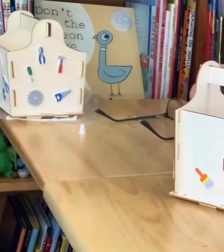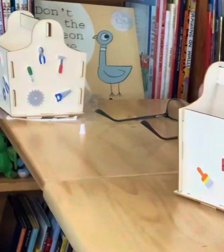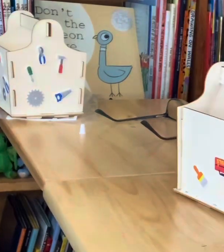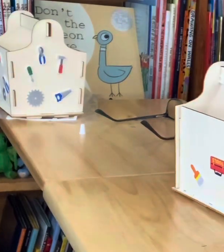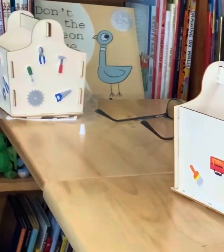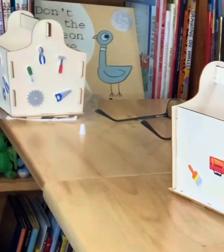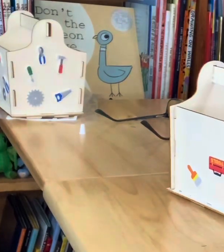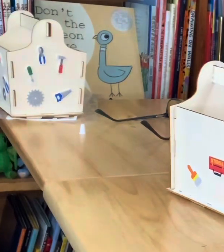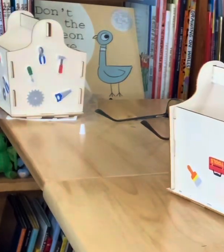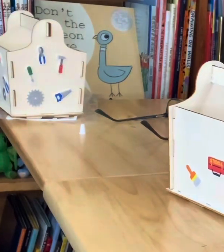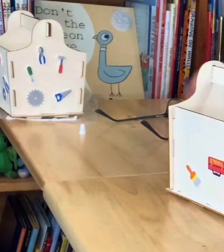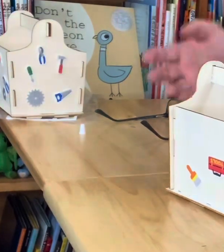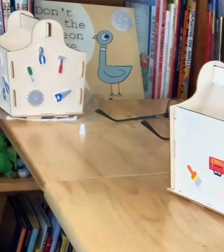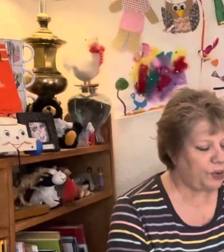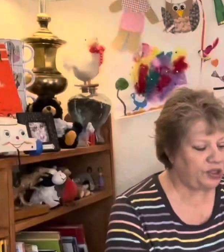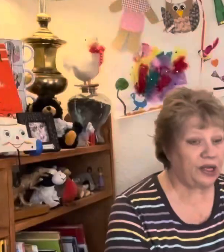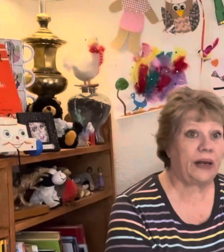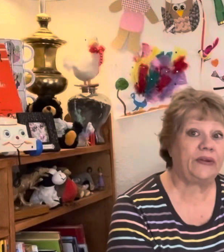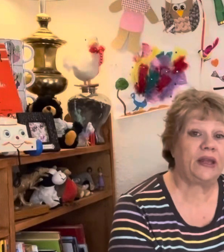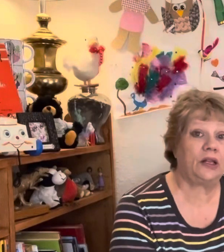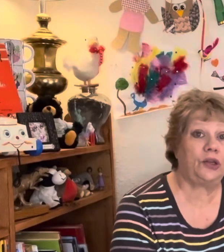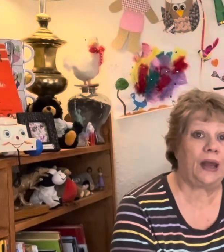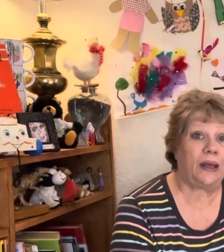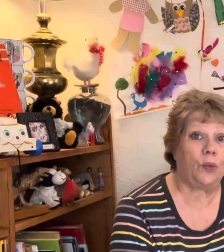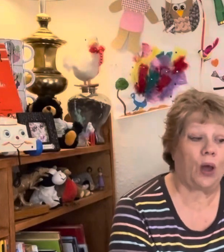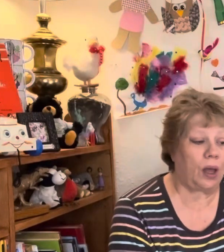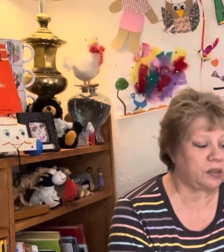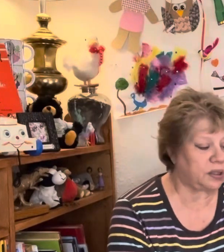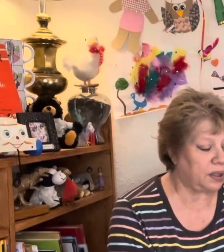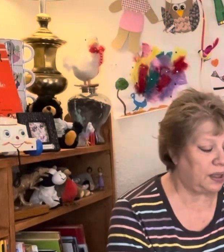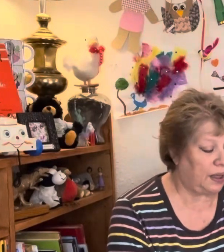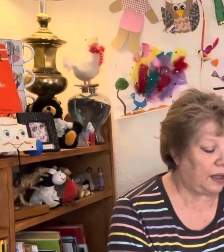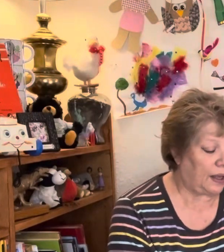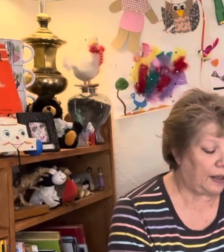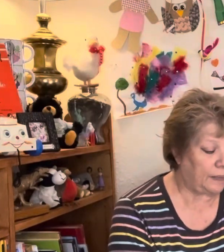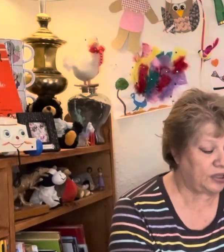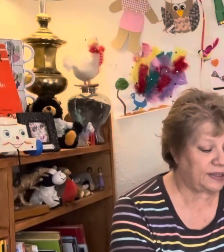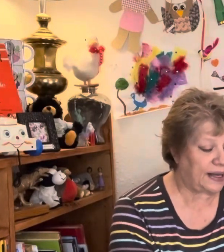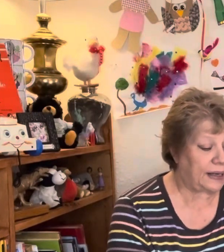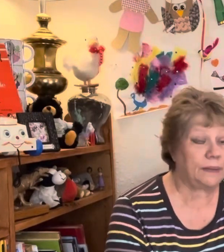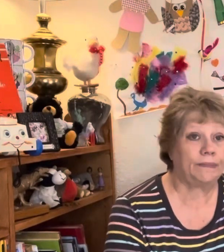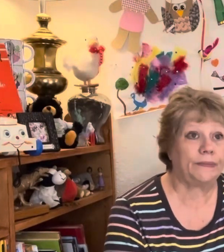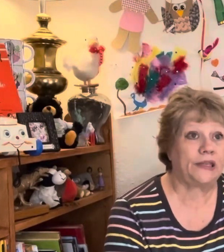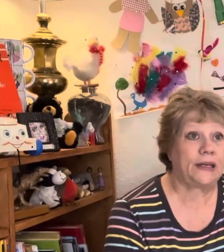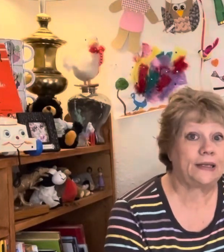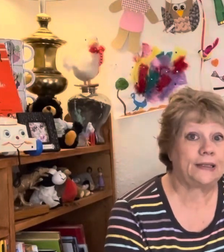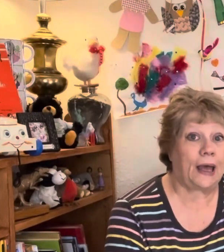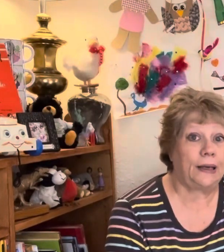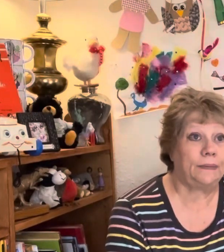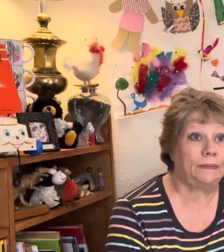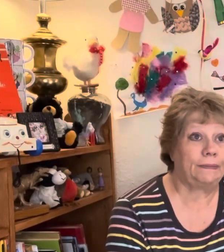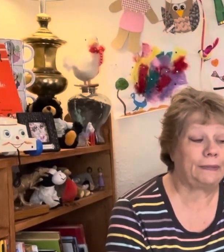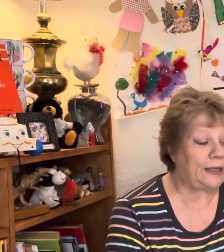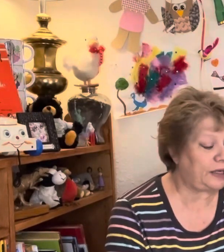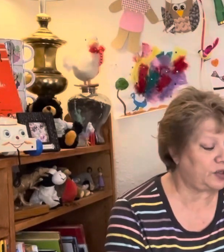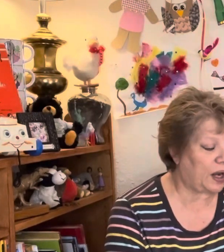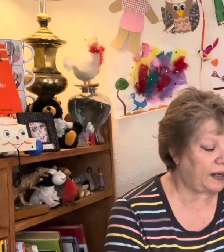Exactly. So once you get everything glued how you want, just set it aside, let it dry.